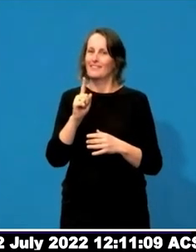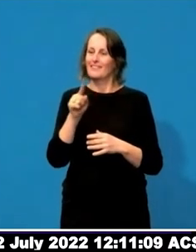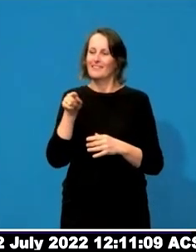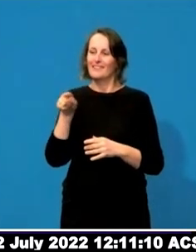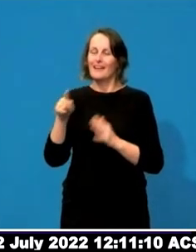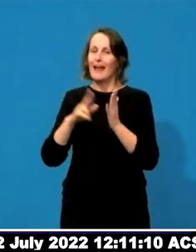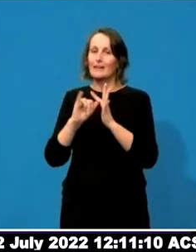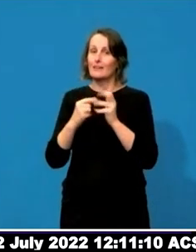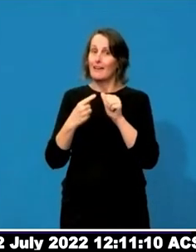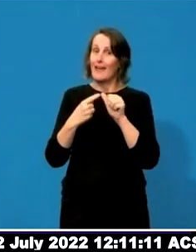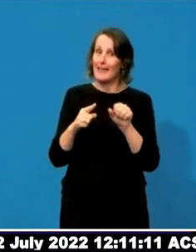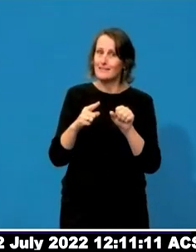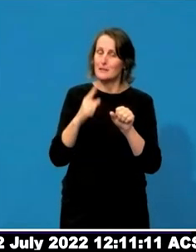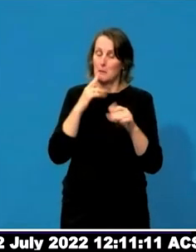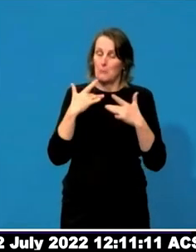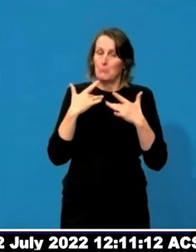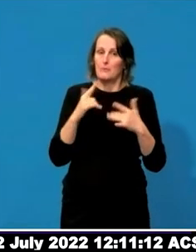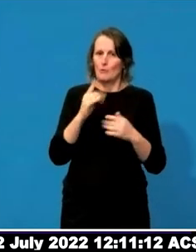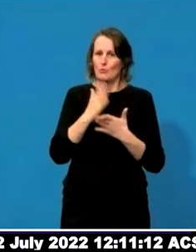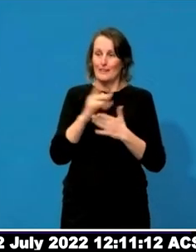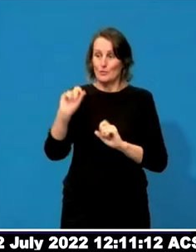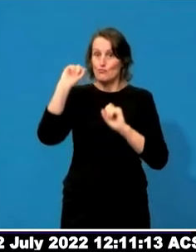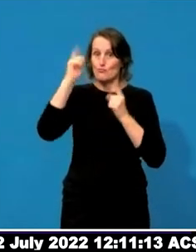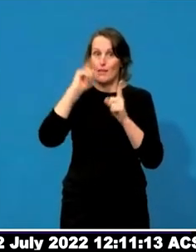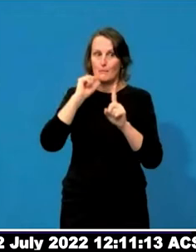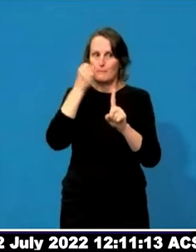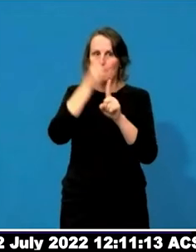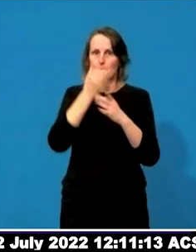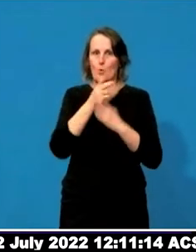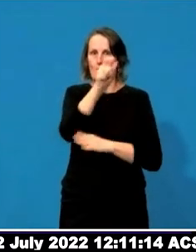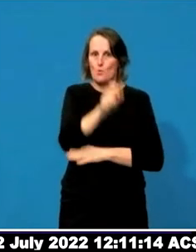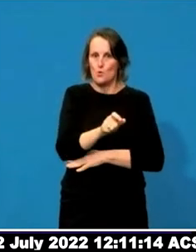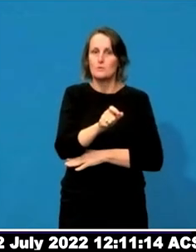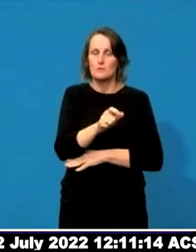So I think - I've talked often about the package of, you know,